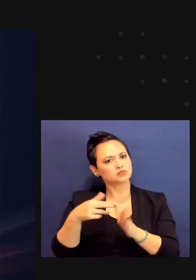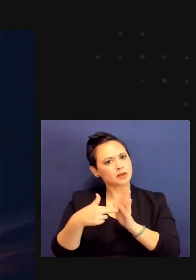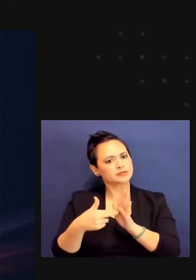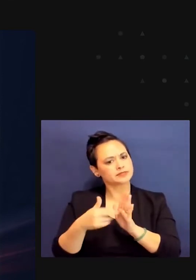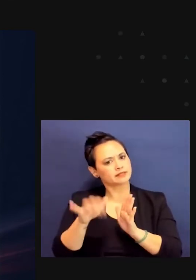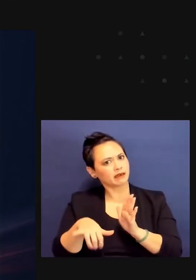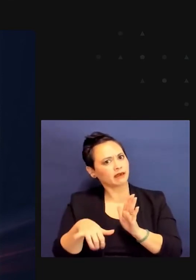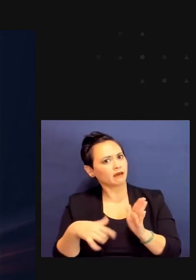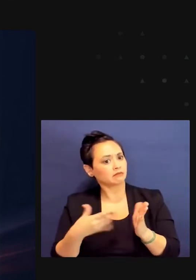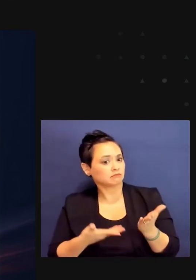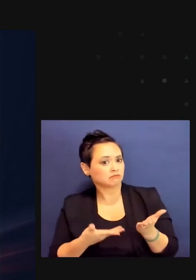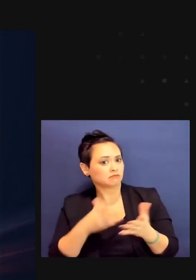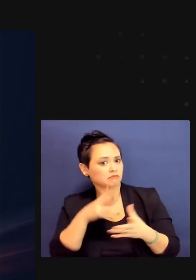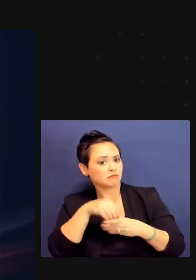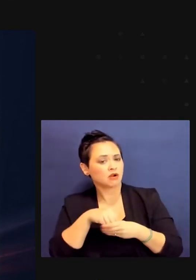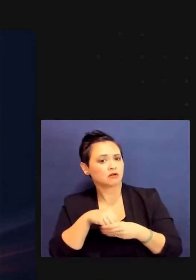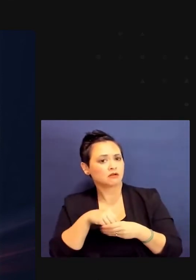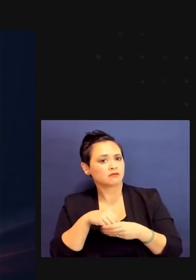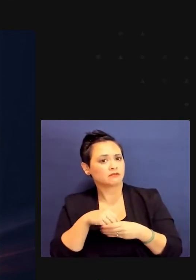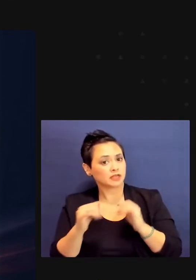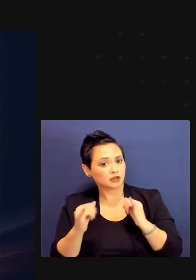It's just as important as technical skills.